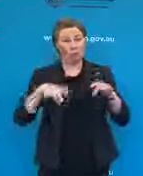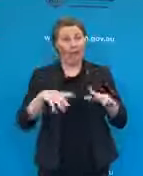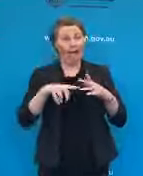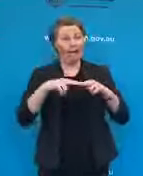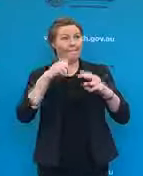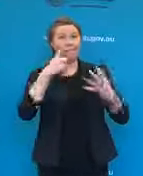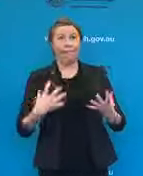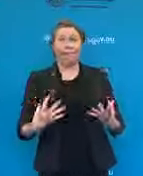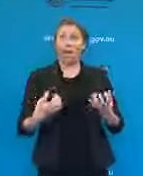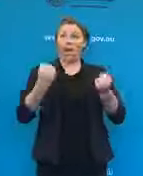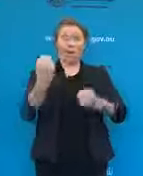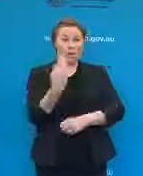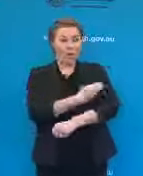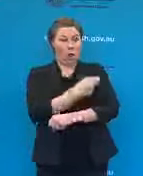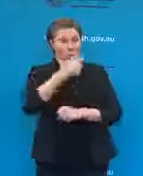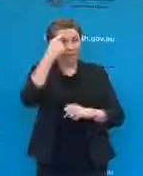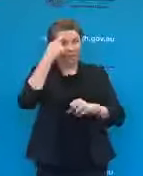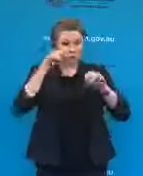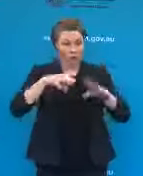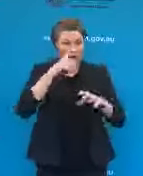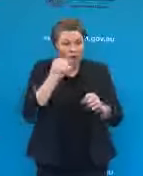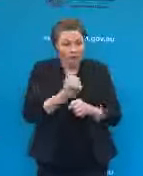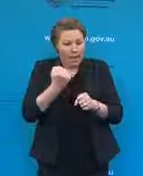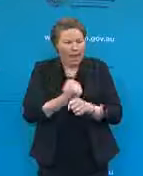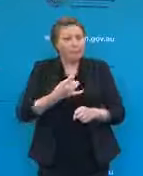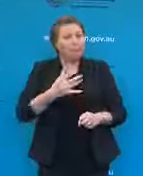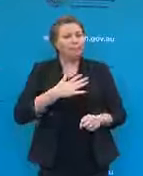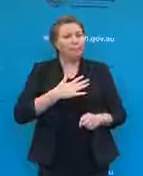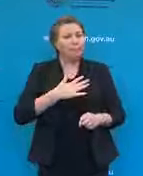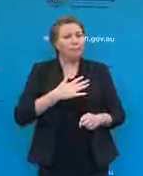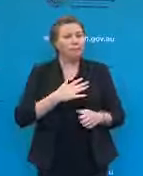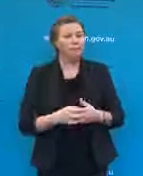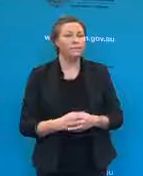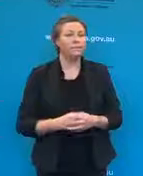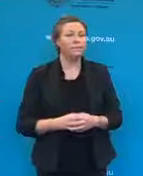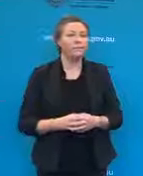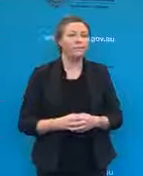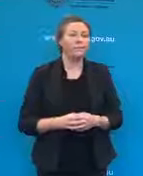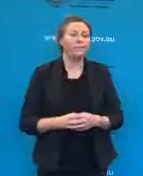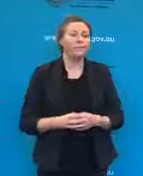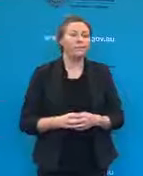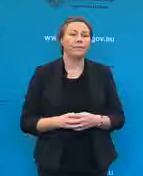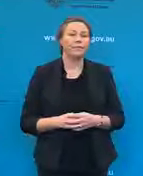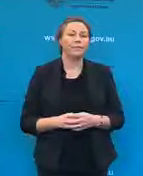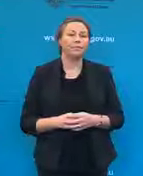Sure, so there are several candidate vaccine molecules in clinical